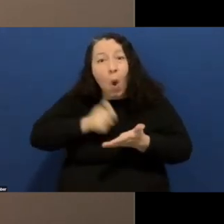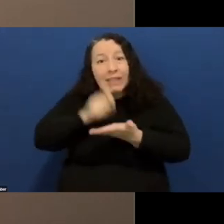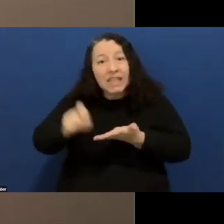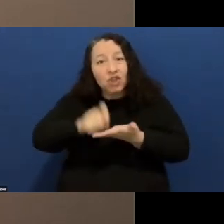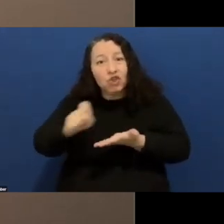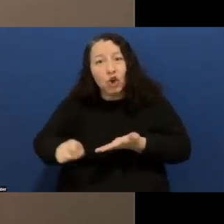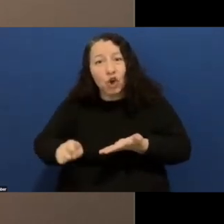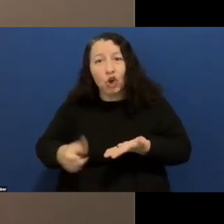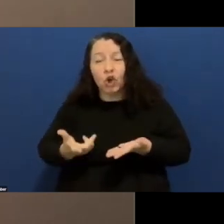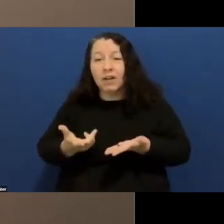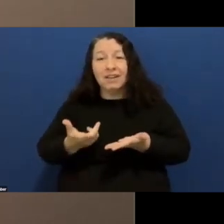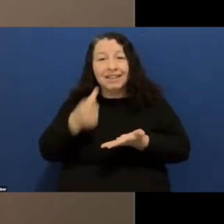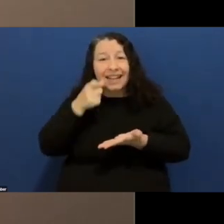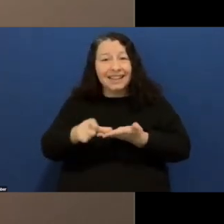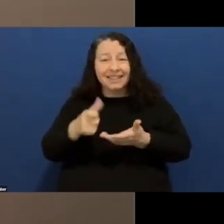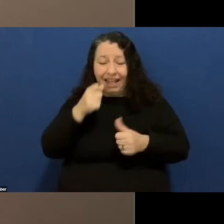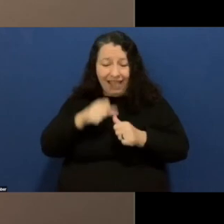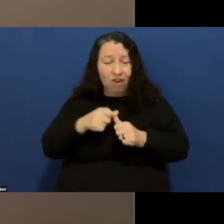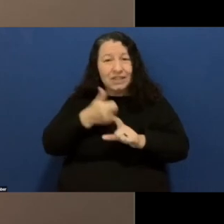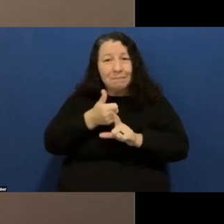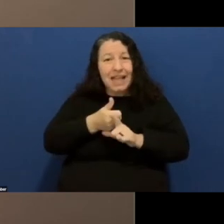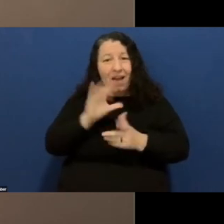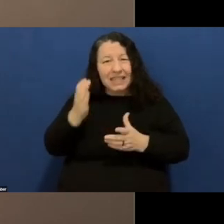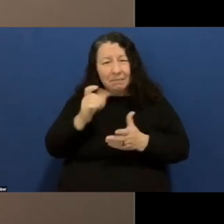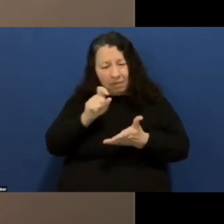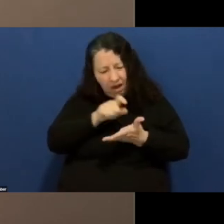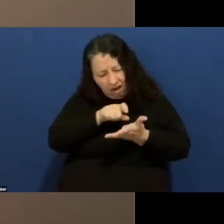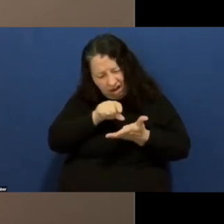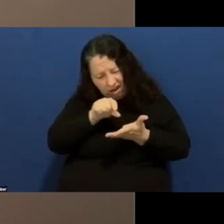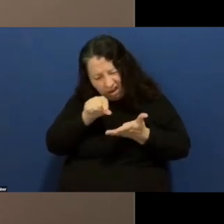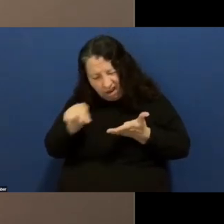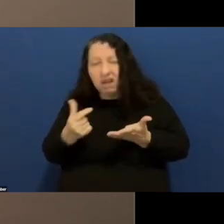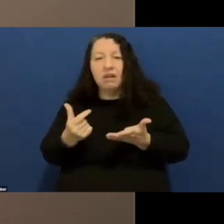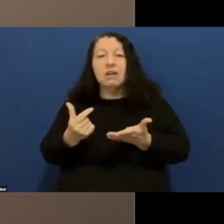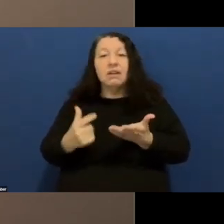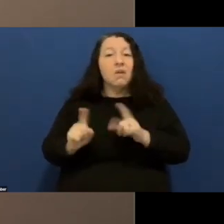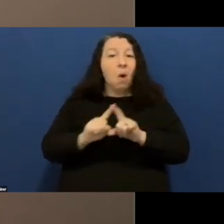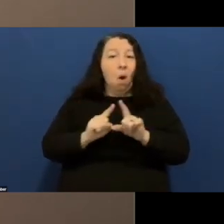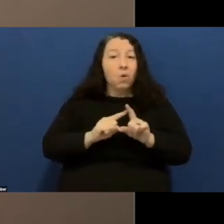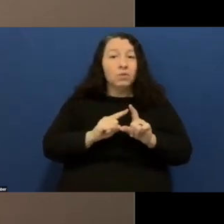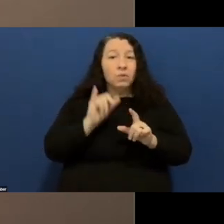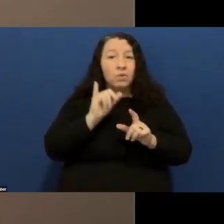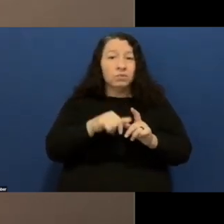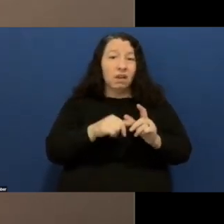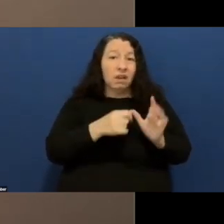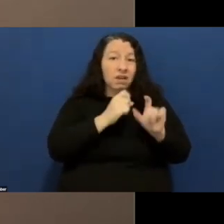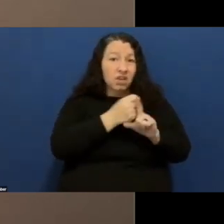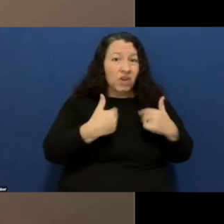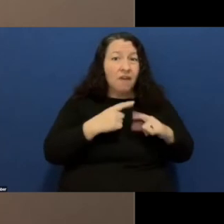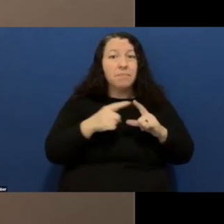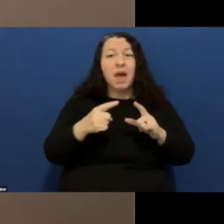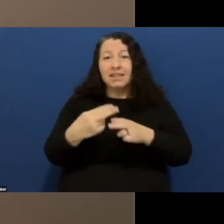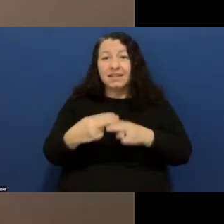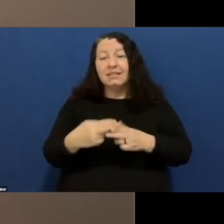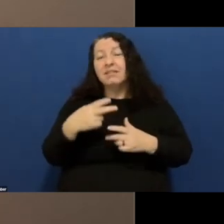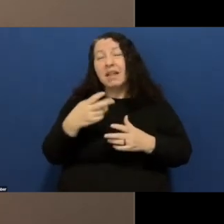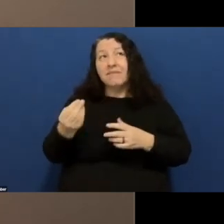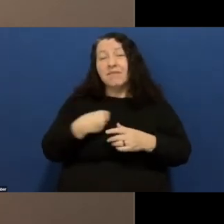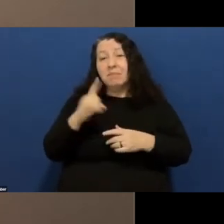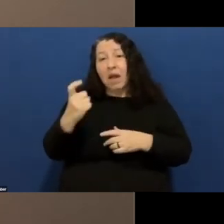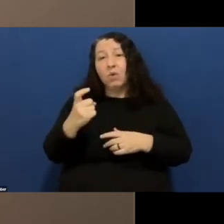to my mouth. I don’t recognize my own handwriting. The letters seem to be falling down.